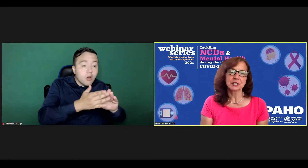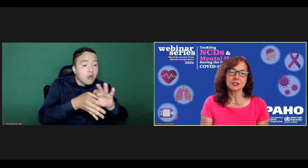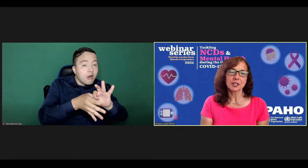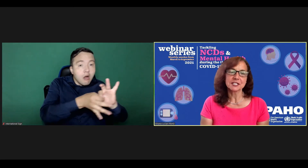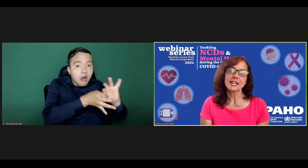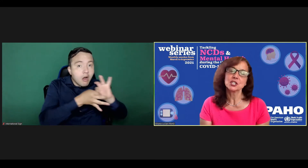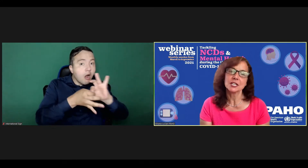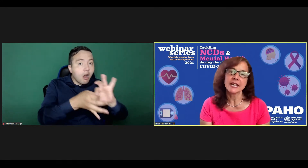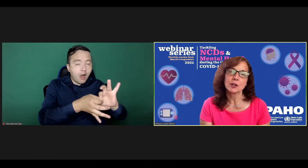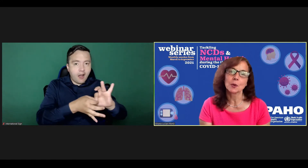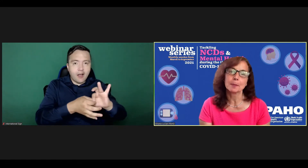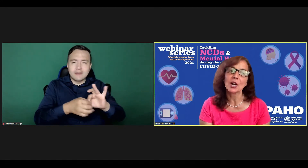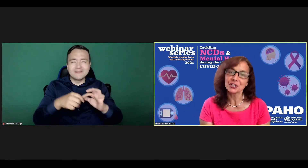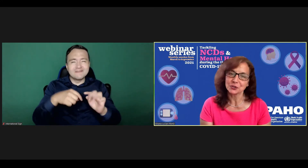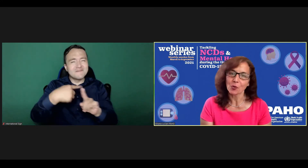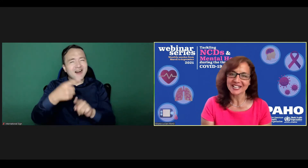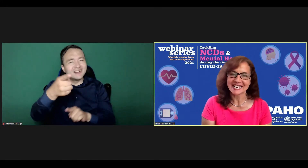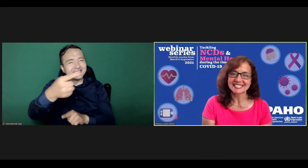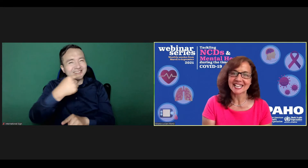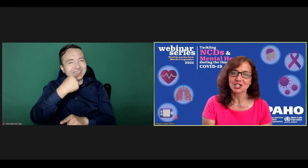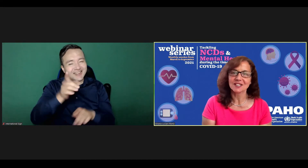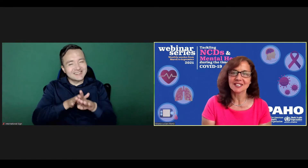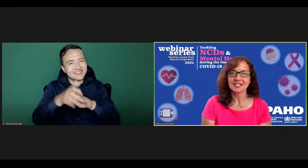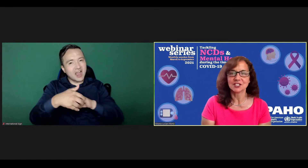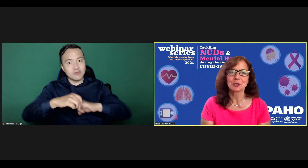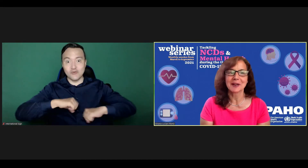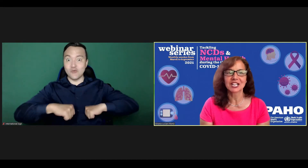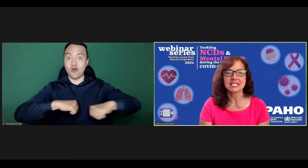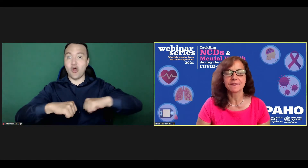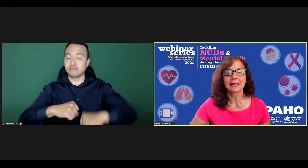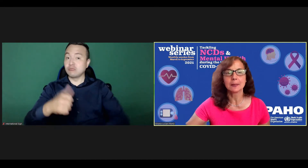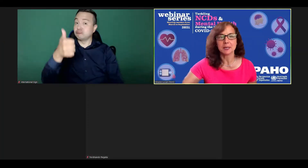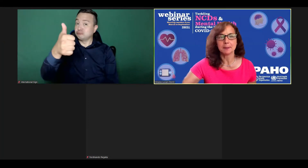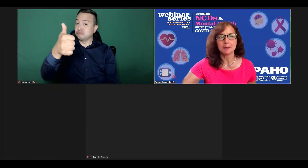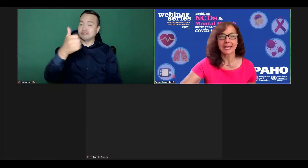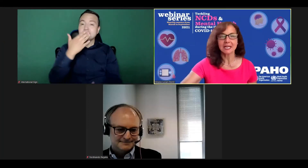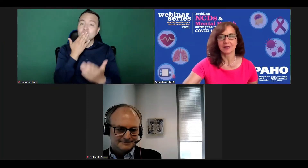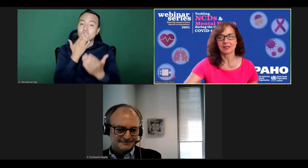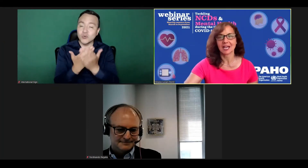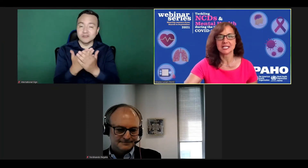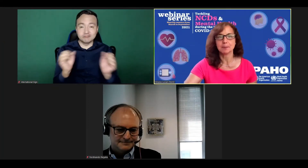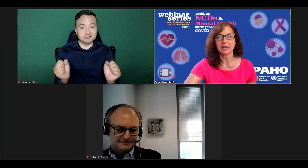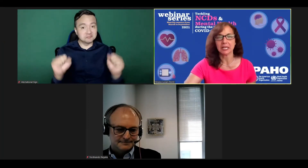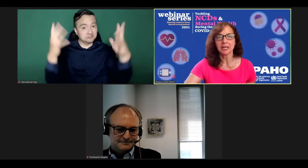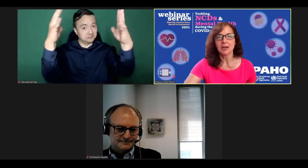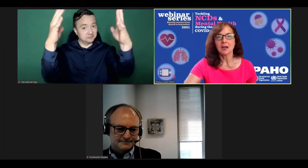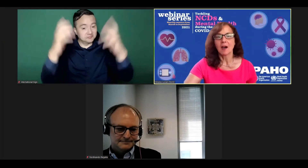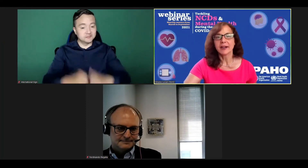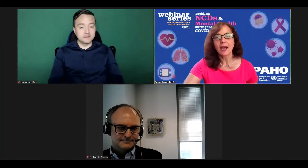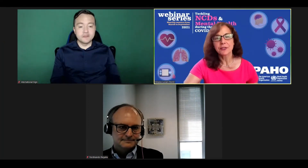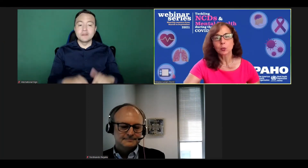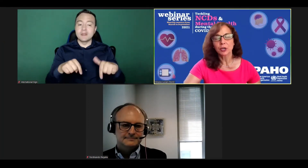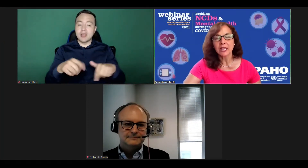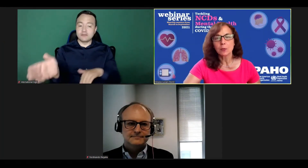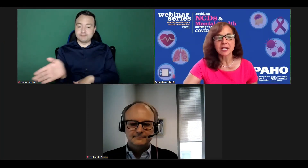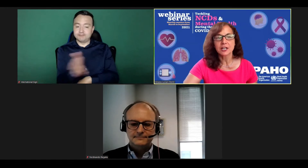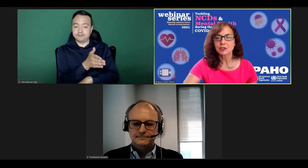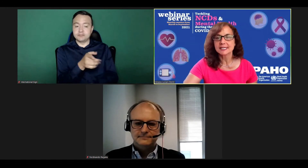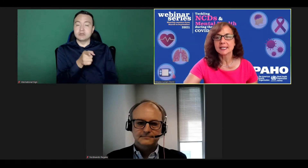We turn our attention now to our partner organization, the Inter-American Development Bank, the IDB . On how they're working with countries in